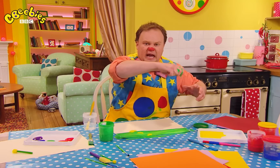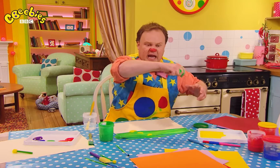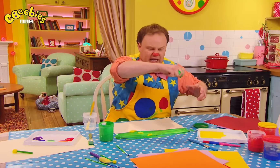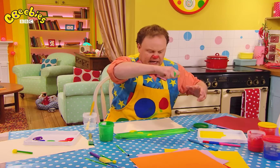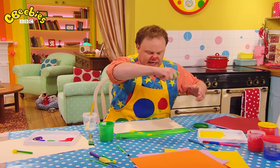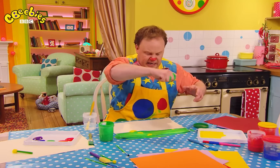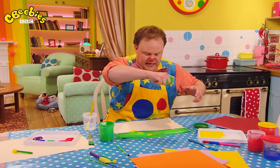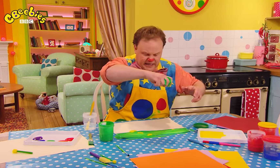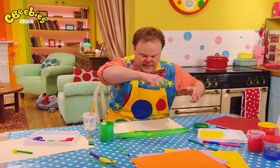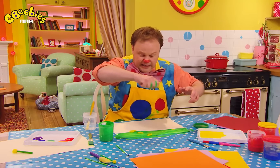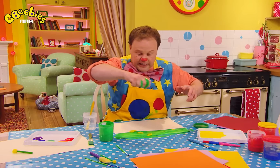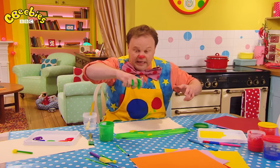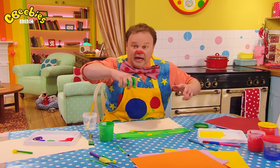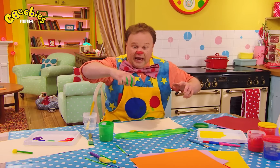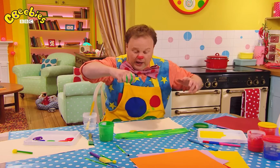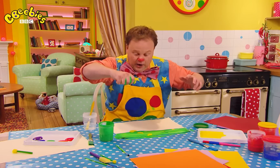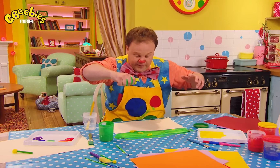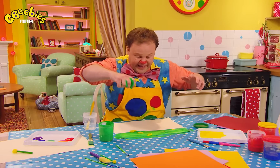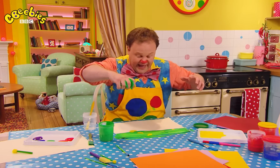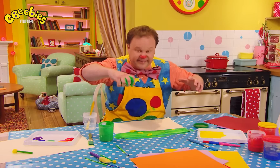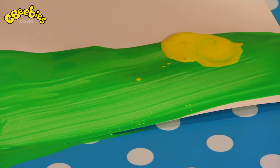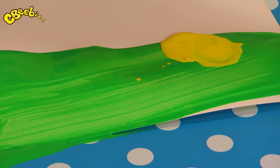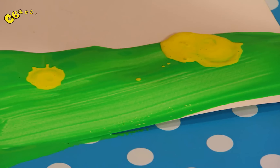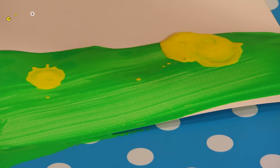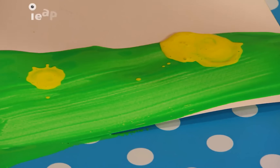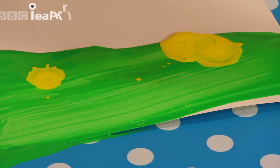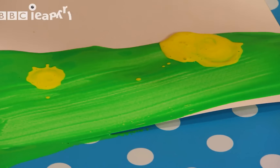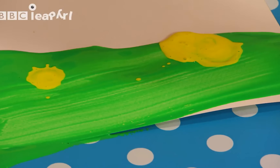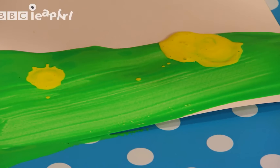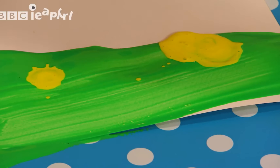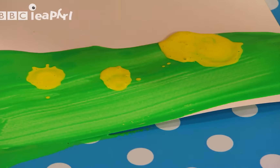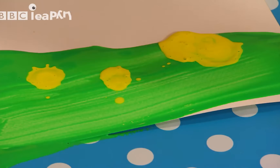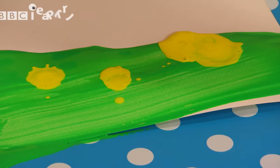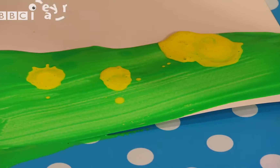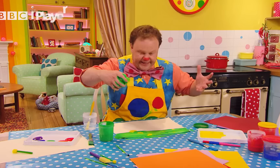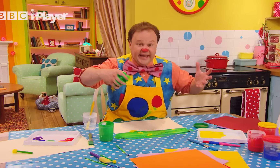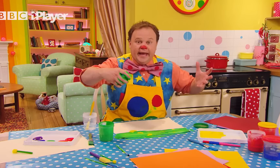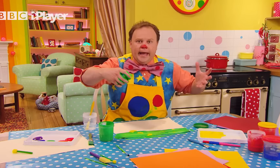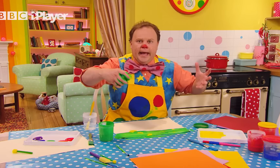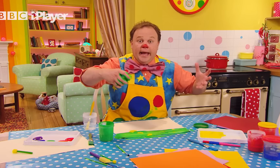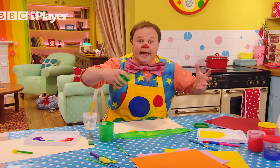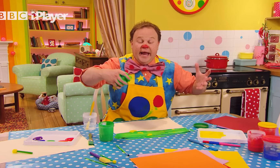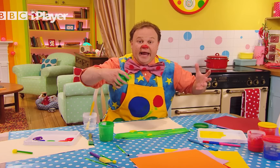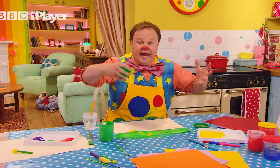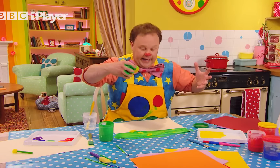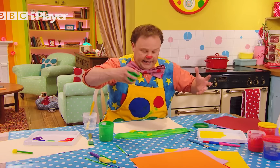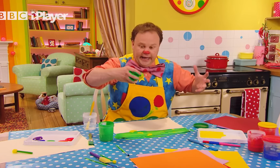your sponge is stripping oh yes it's dripping yellow paint put it on the paper mr tumble